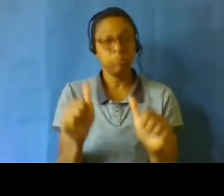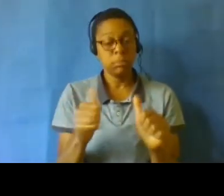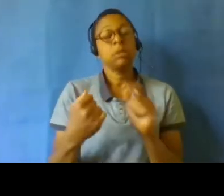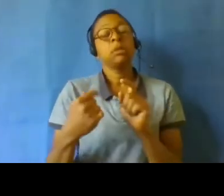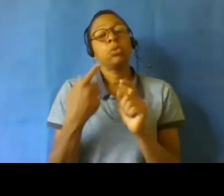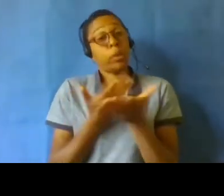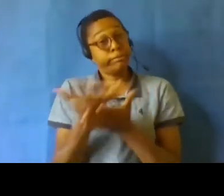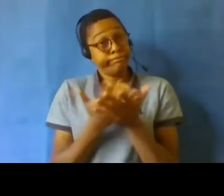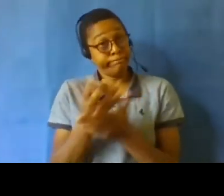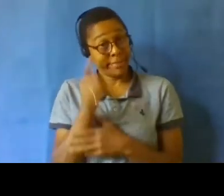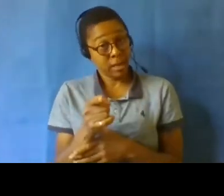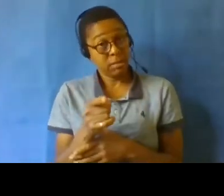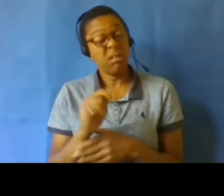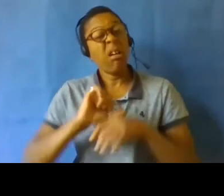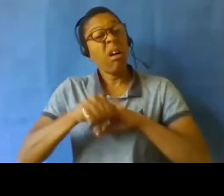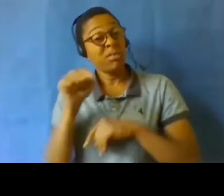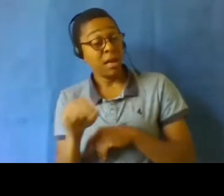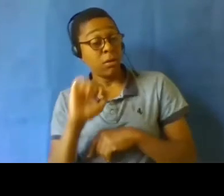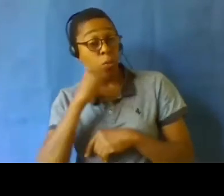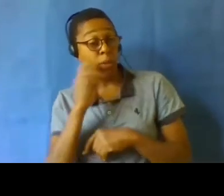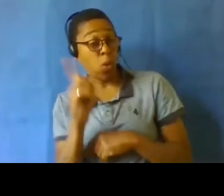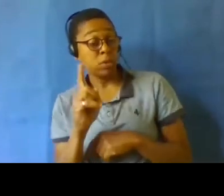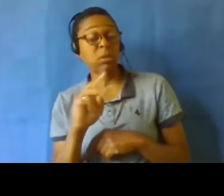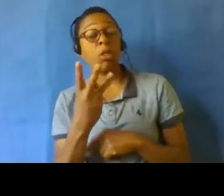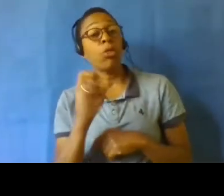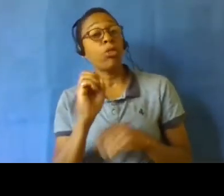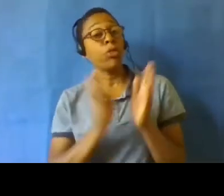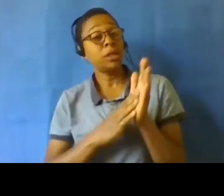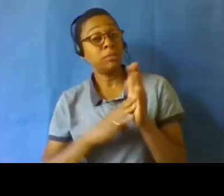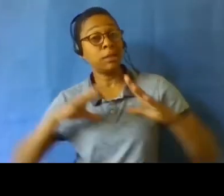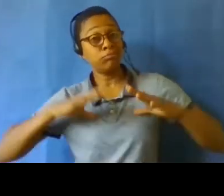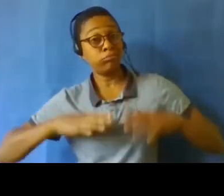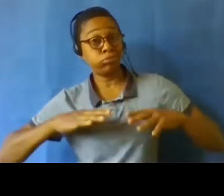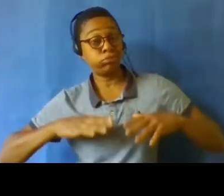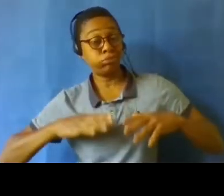website after the break we have a panel about healthcare and disability and